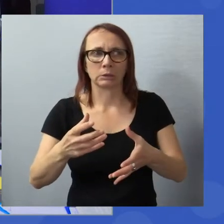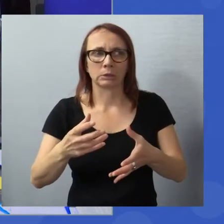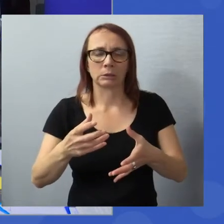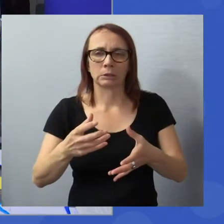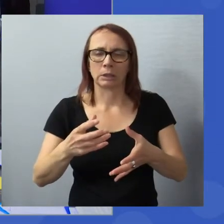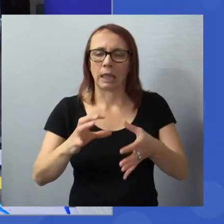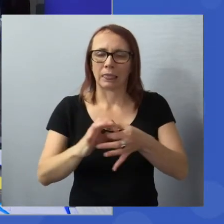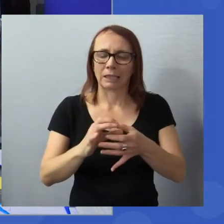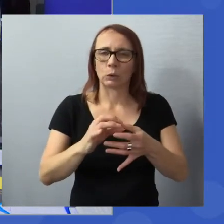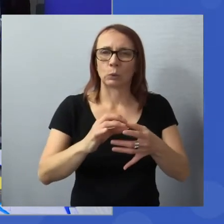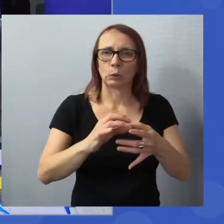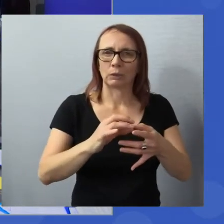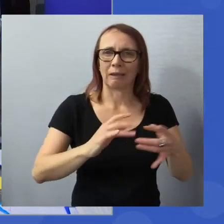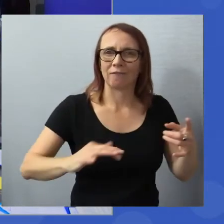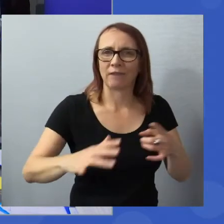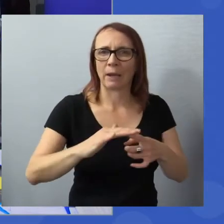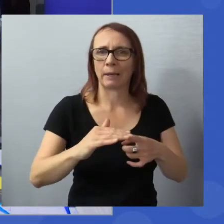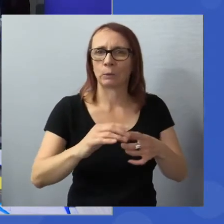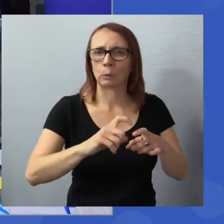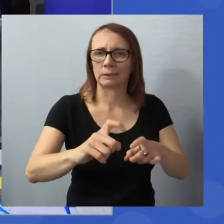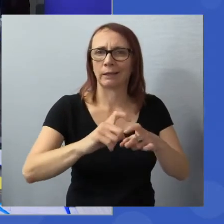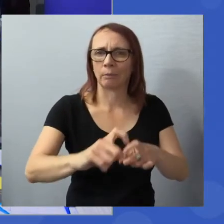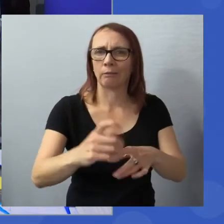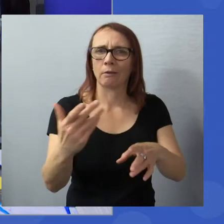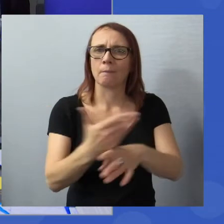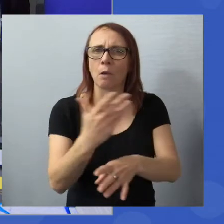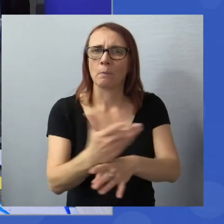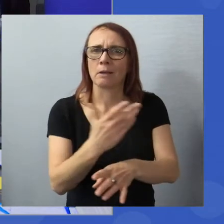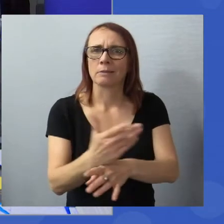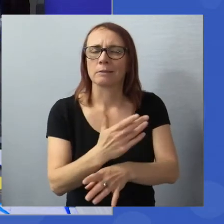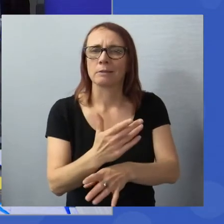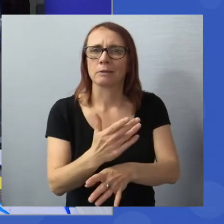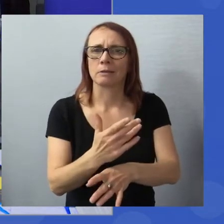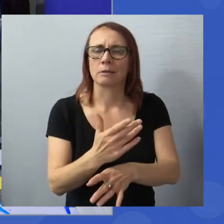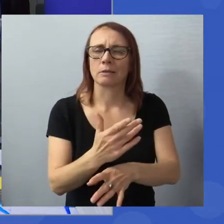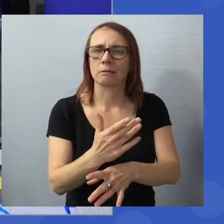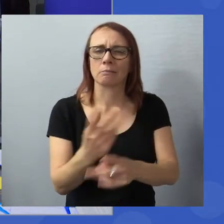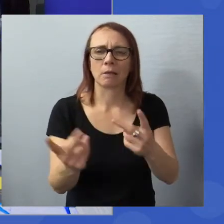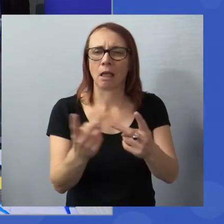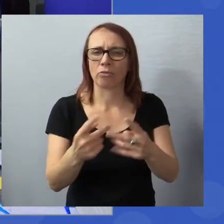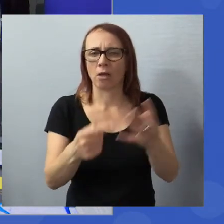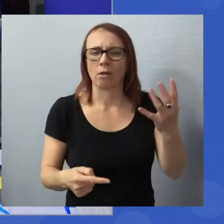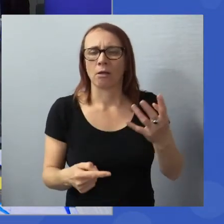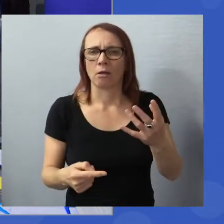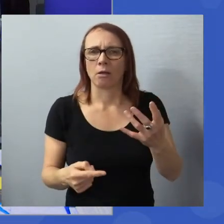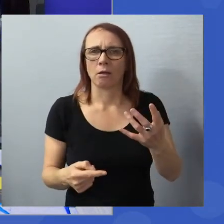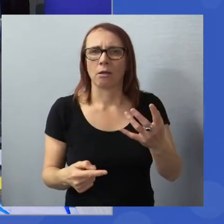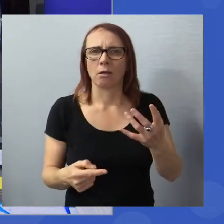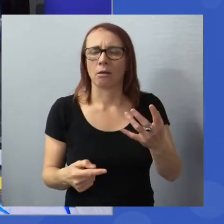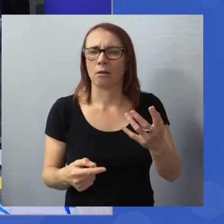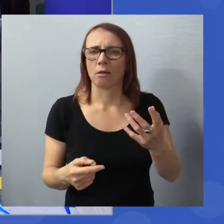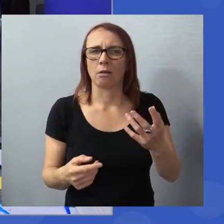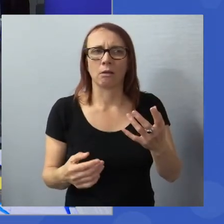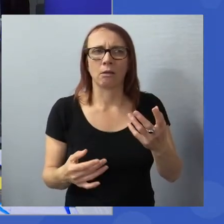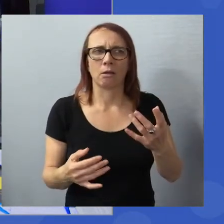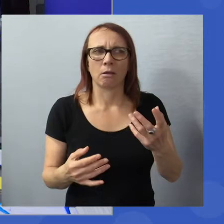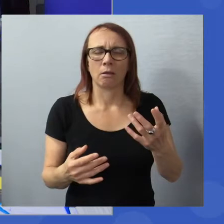environmental sustainability employment and the rest do we have a legally